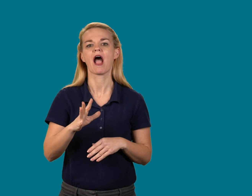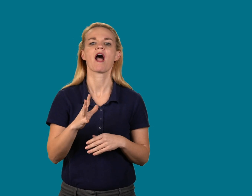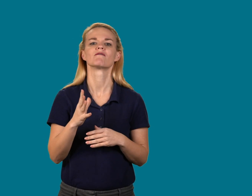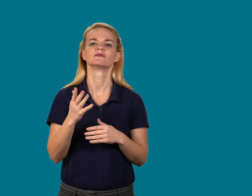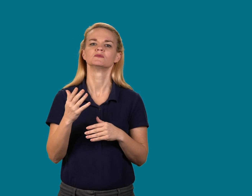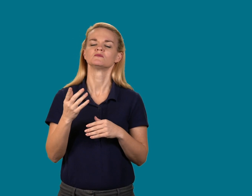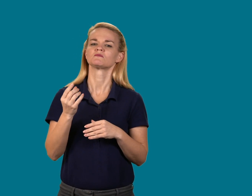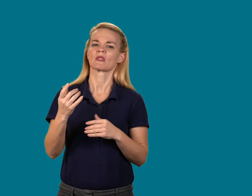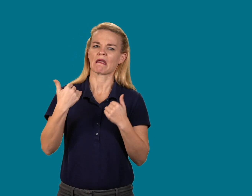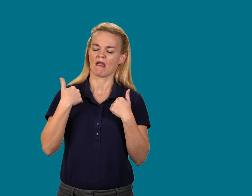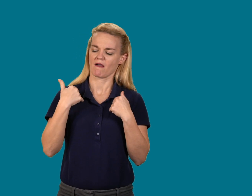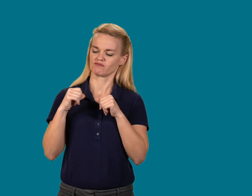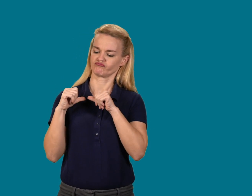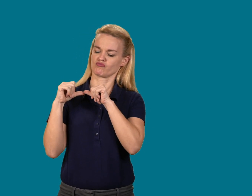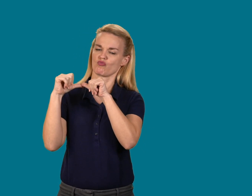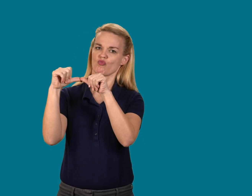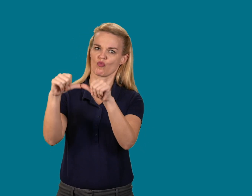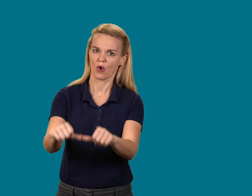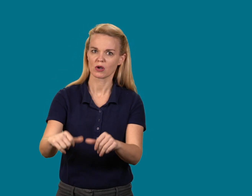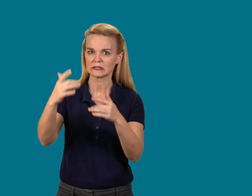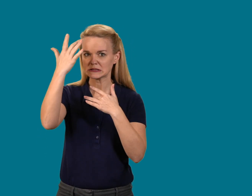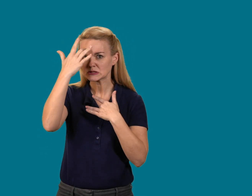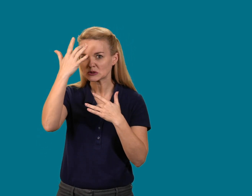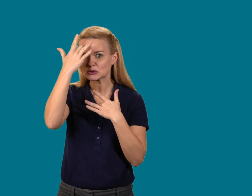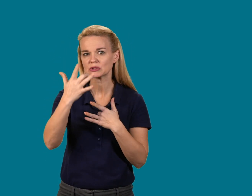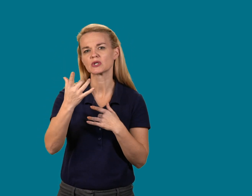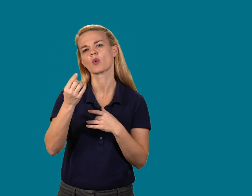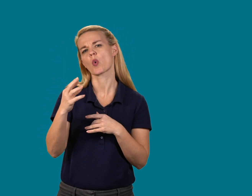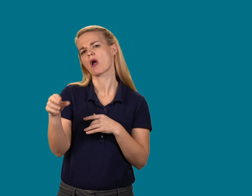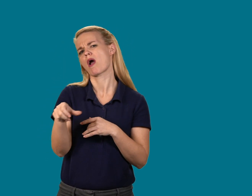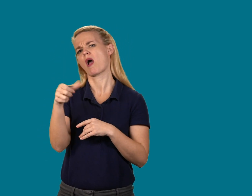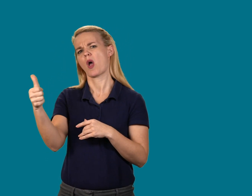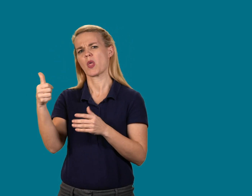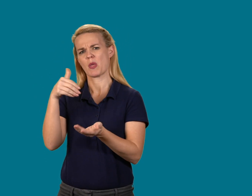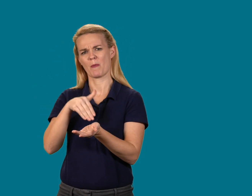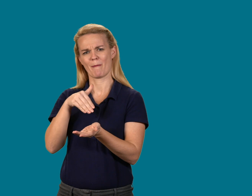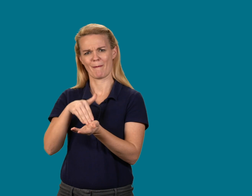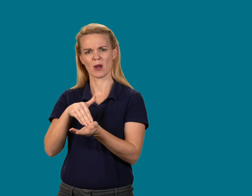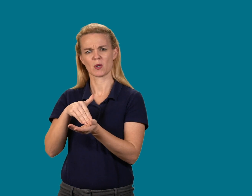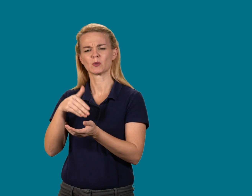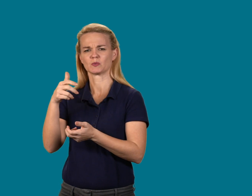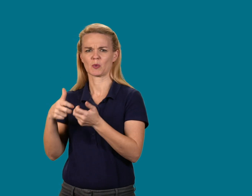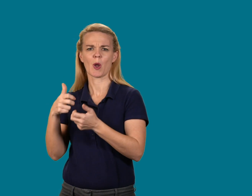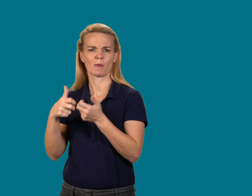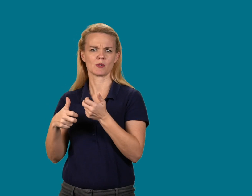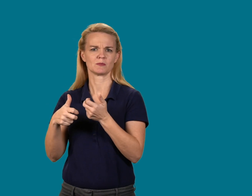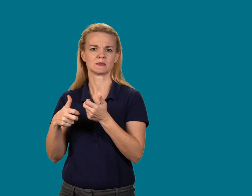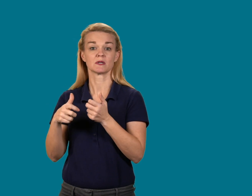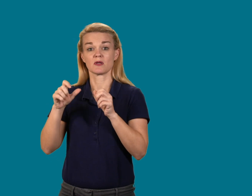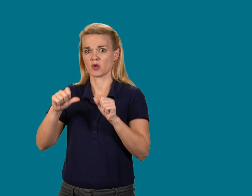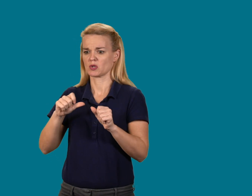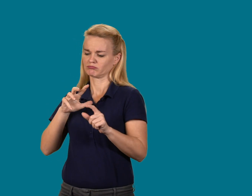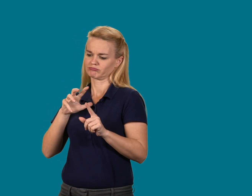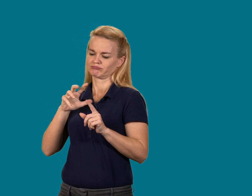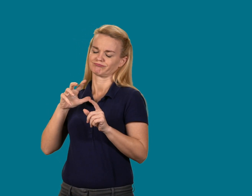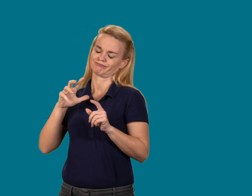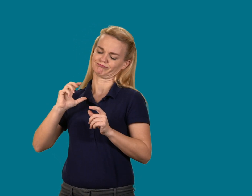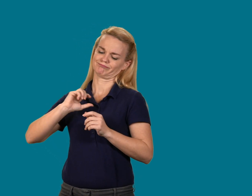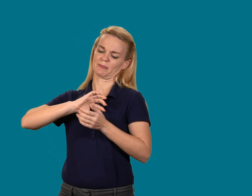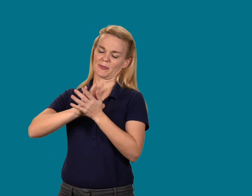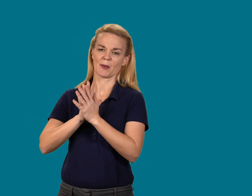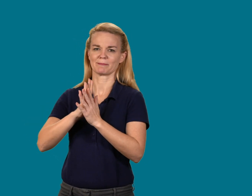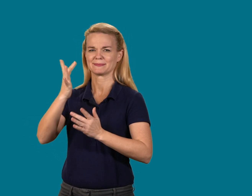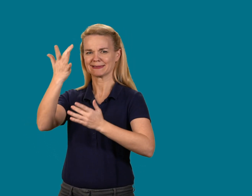or someone with a chronic or underlying medical condition.